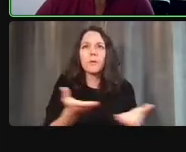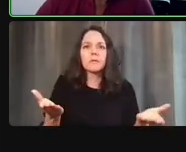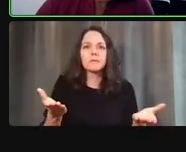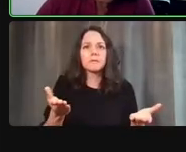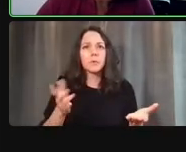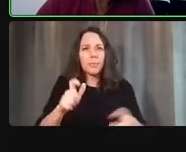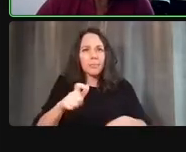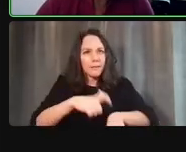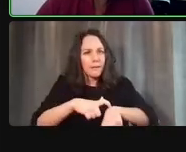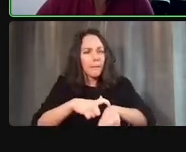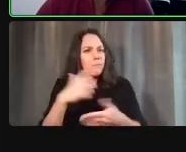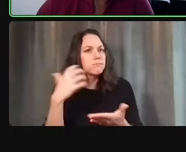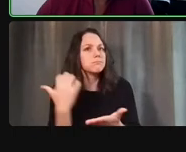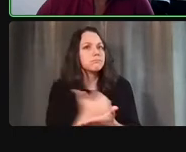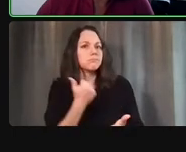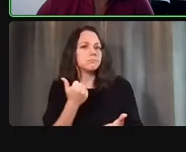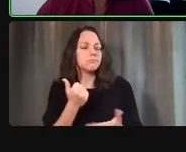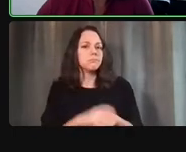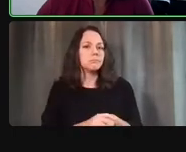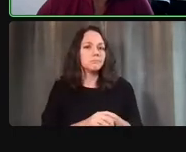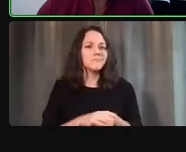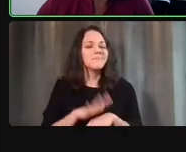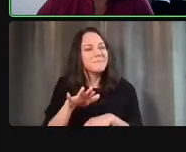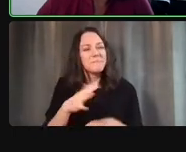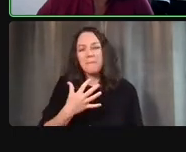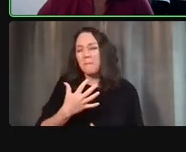But poetry is right all the time for a lot of reasons.